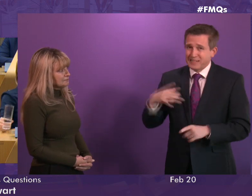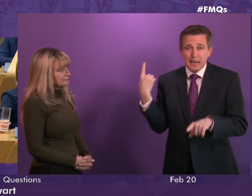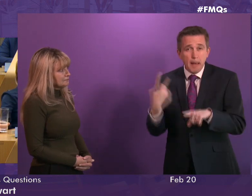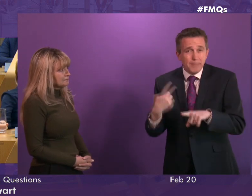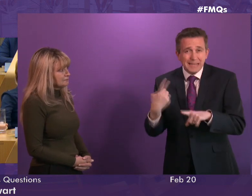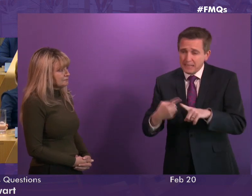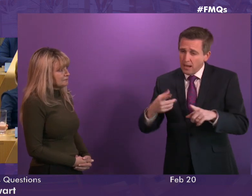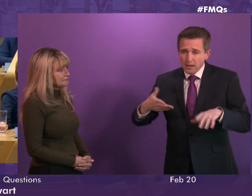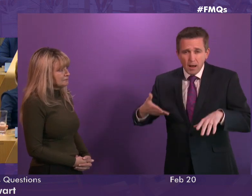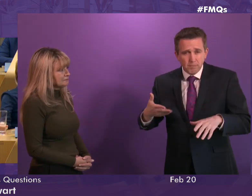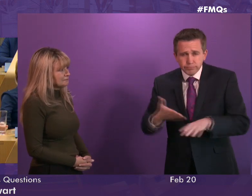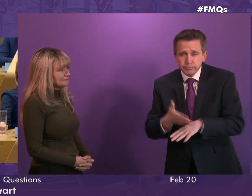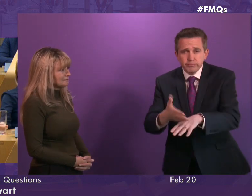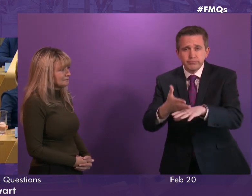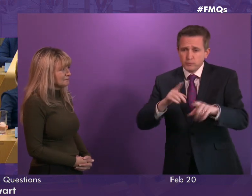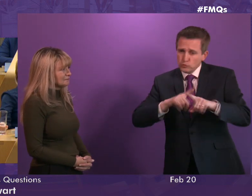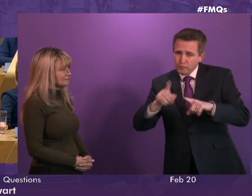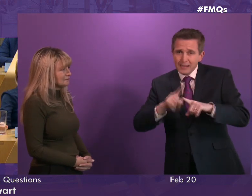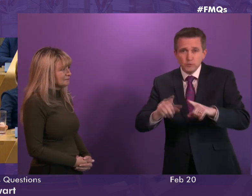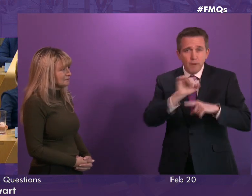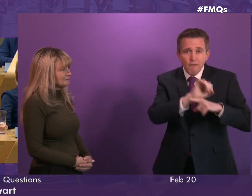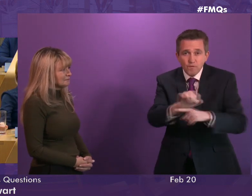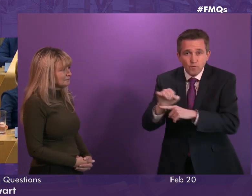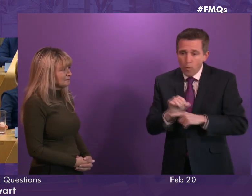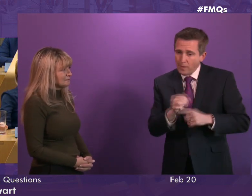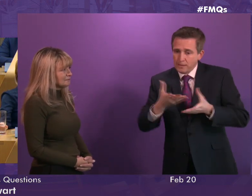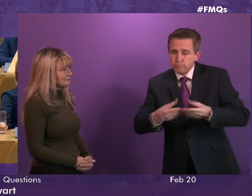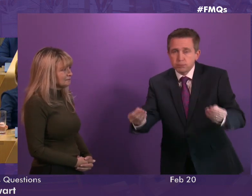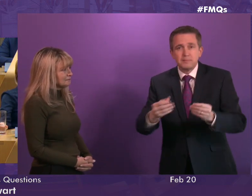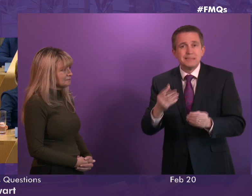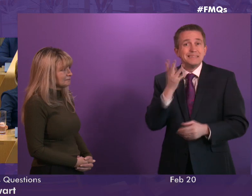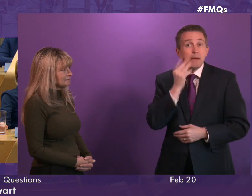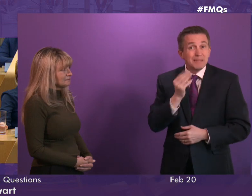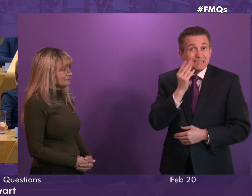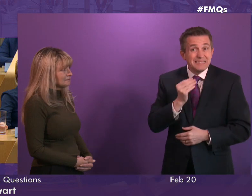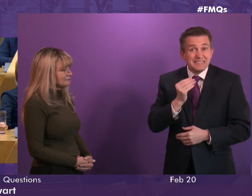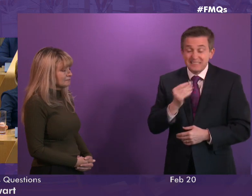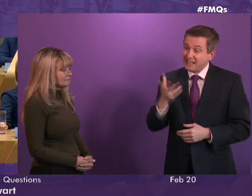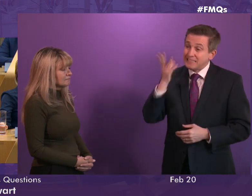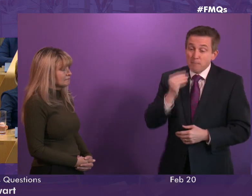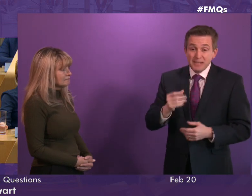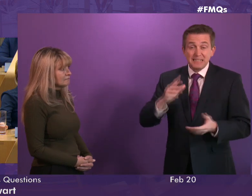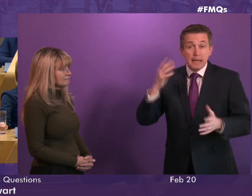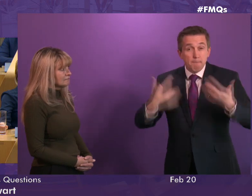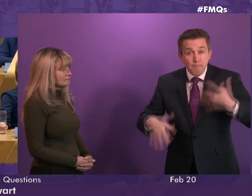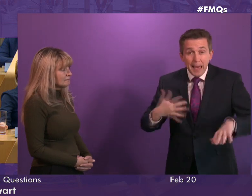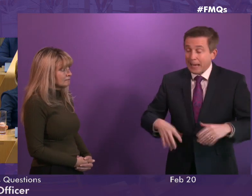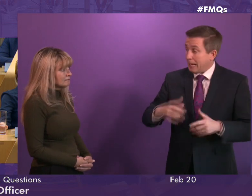to reduce the long-term complications of diabetes, which is a condition that maims, blinds and kills?